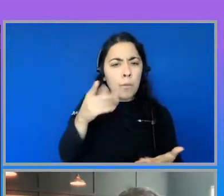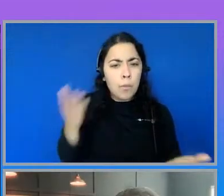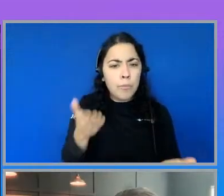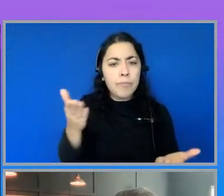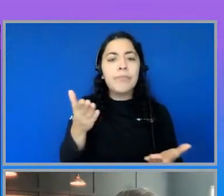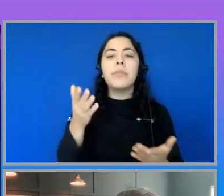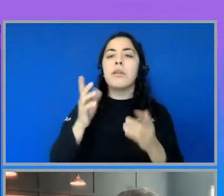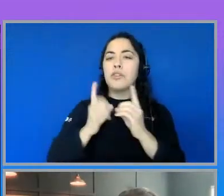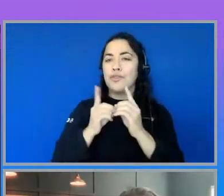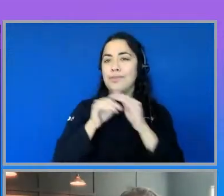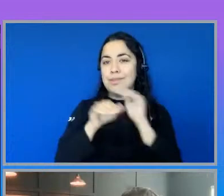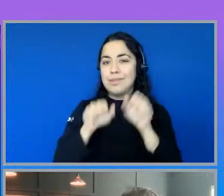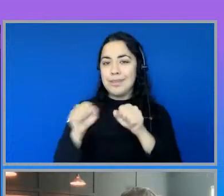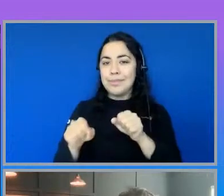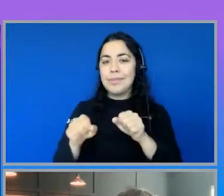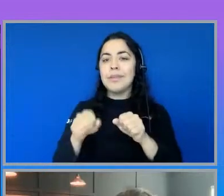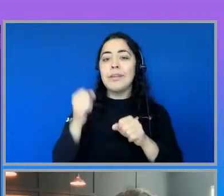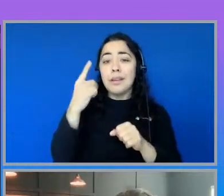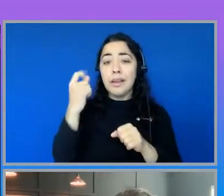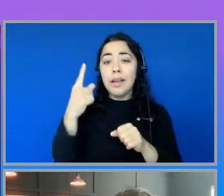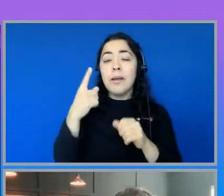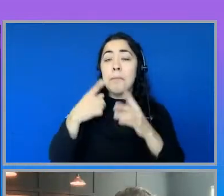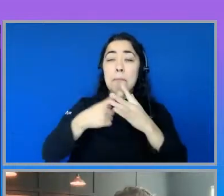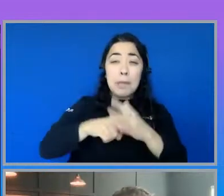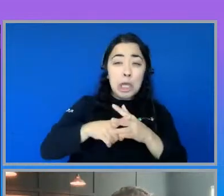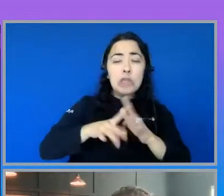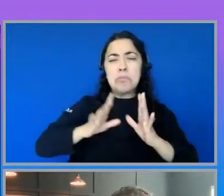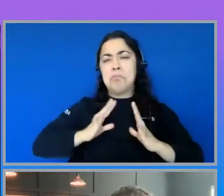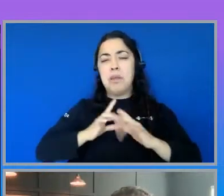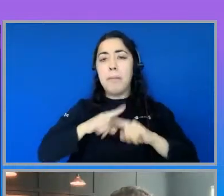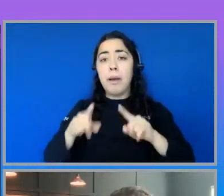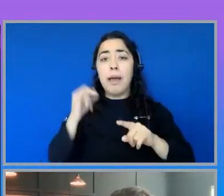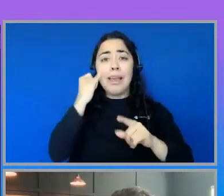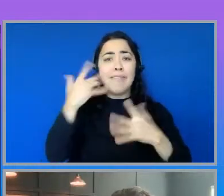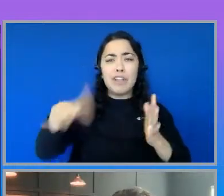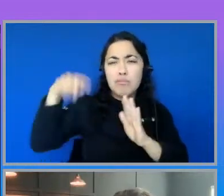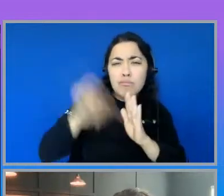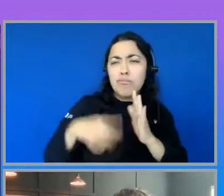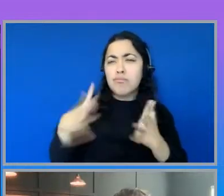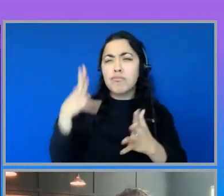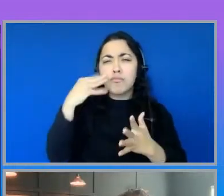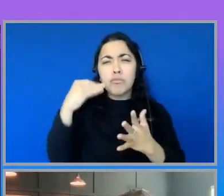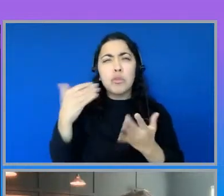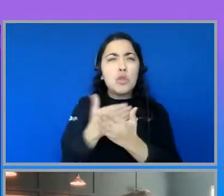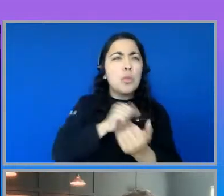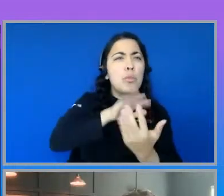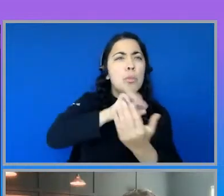However, it's also beneficial for those who have a lot of experience and might be looking for new approaches. Some of what